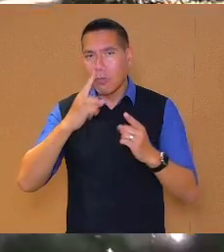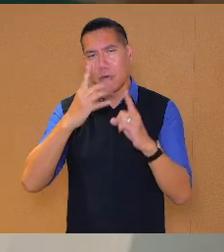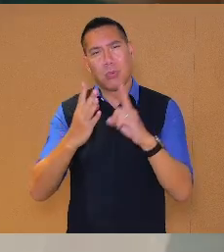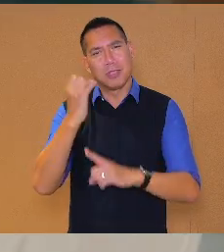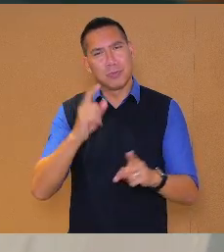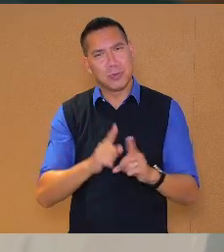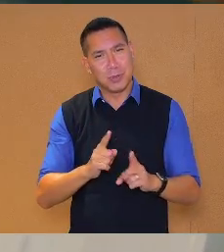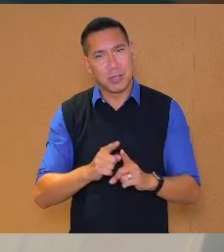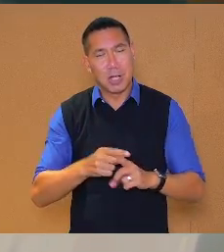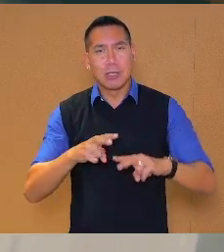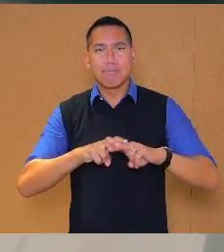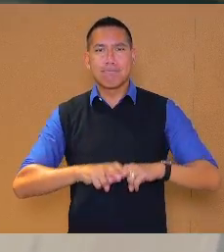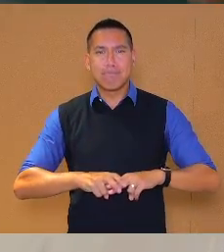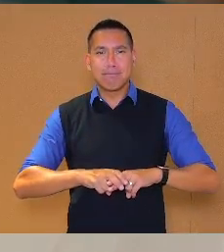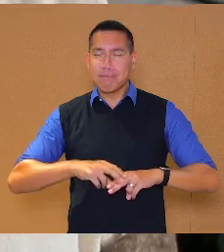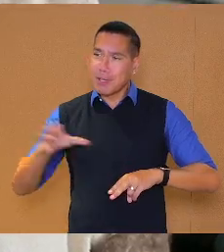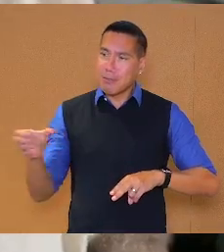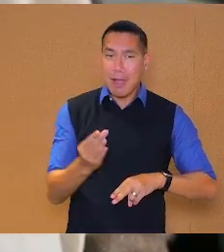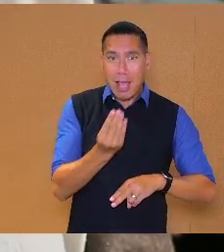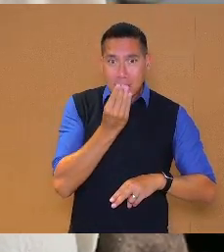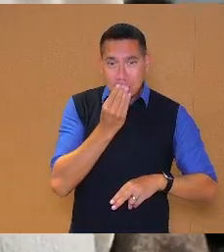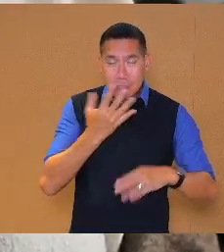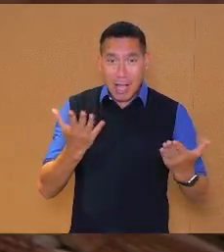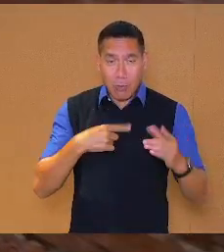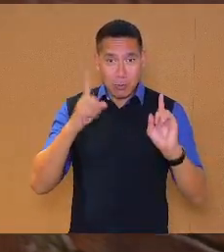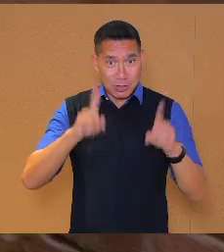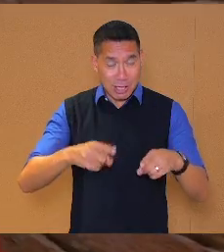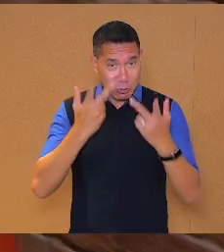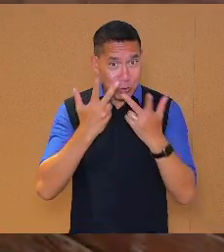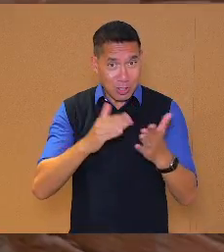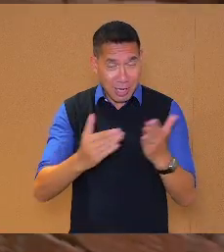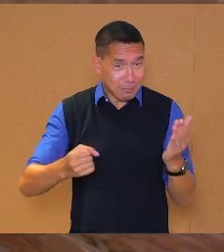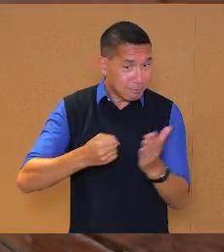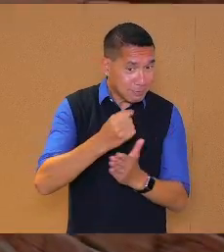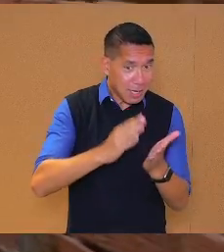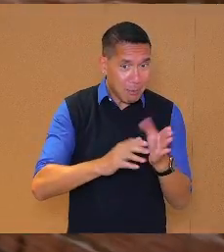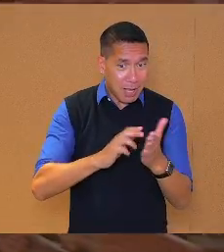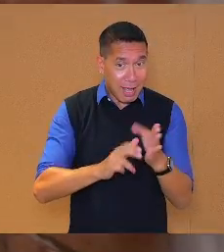And find out all you need to know about the awards presented to the finalists and, of course, the winners. So, sit back, grab something healthy to it, and that kick